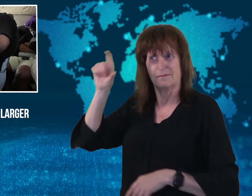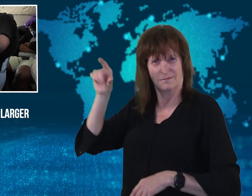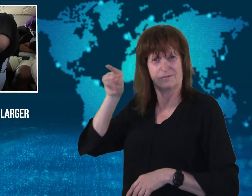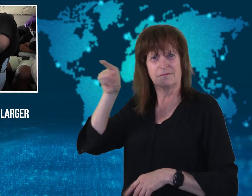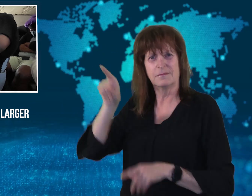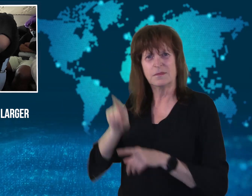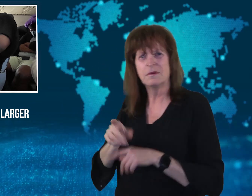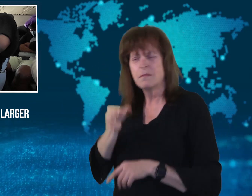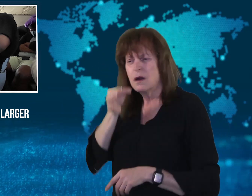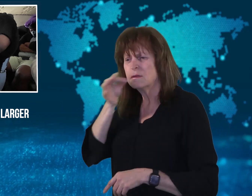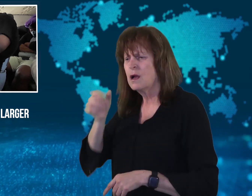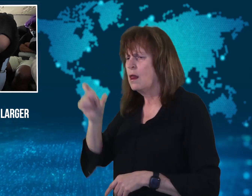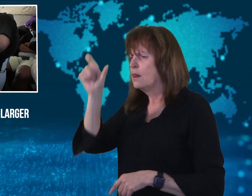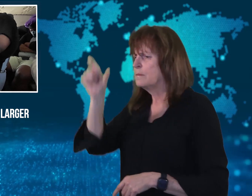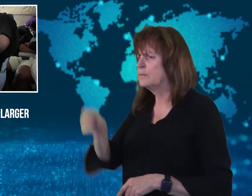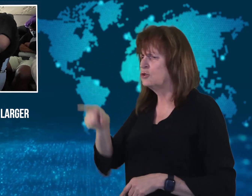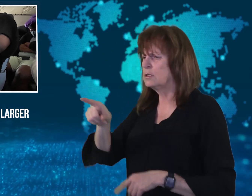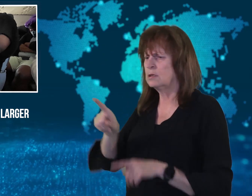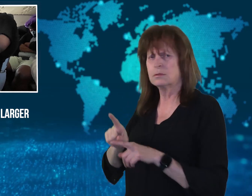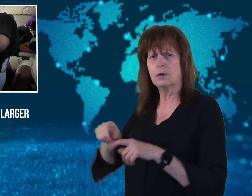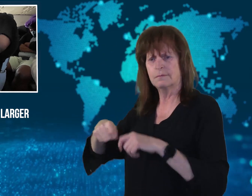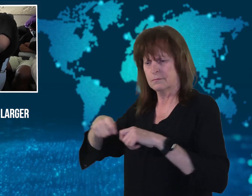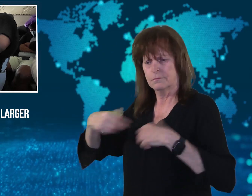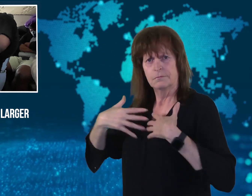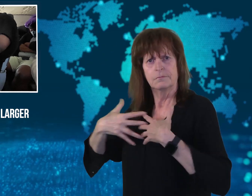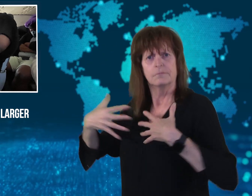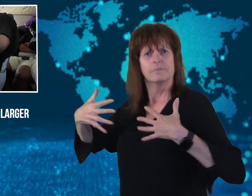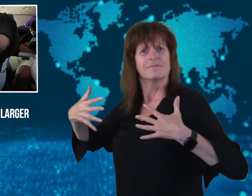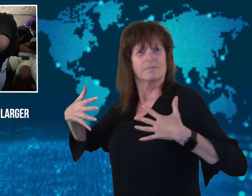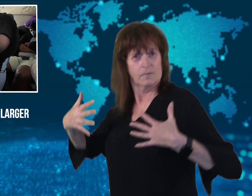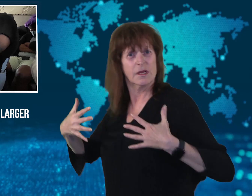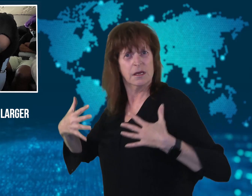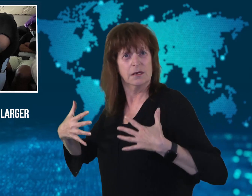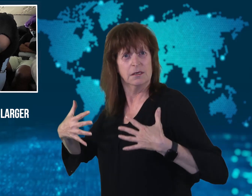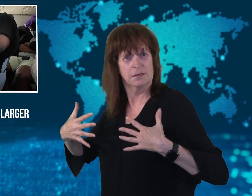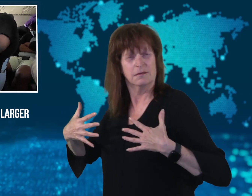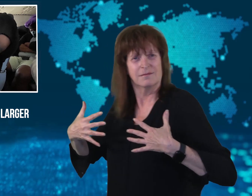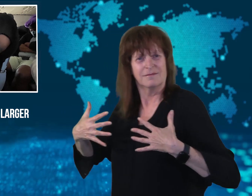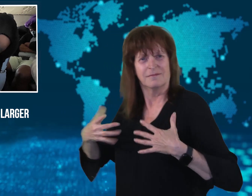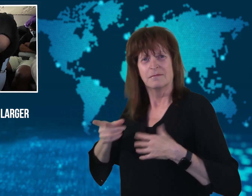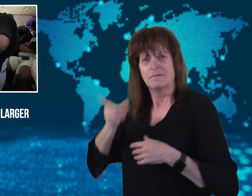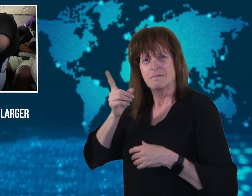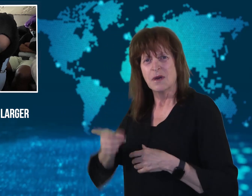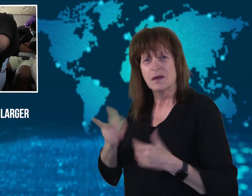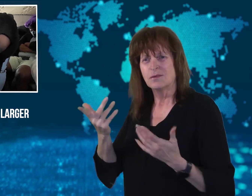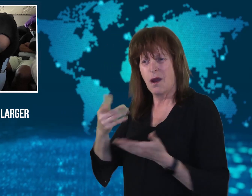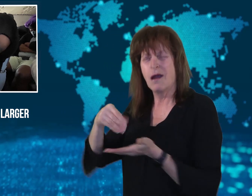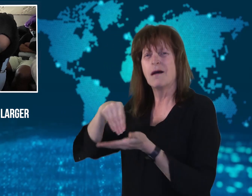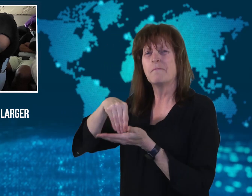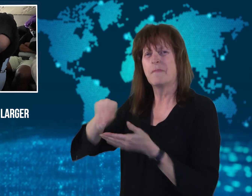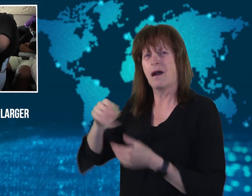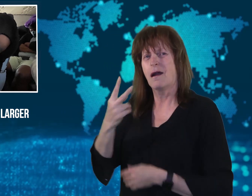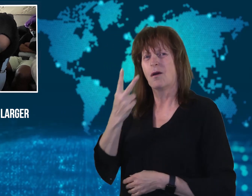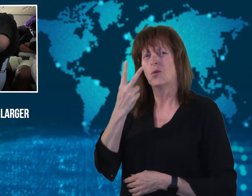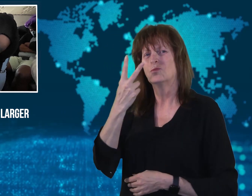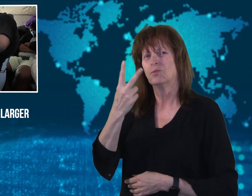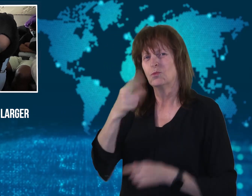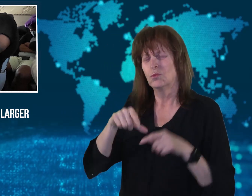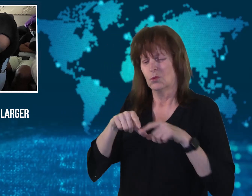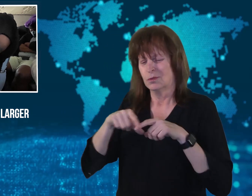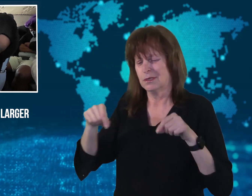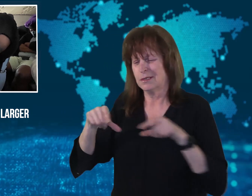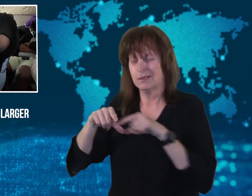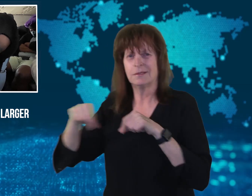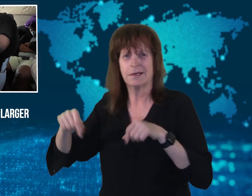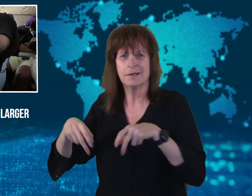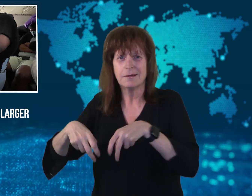larger bodied airline passengers to purchase two seats instead of one.